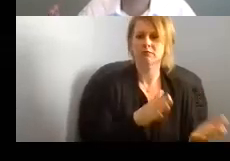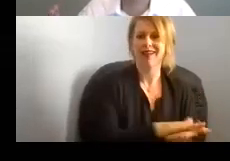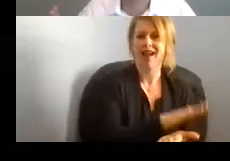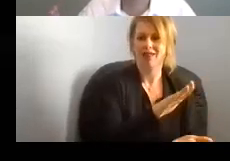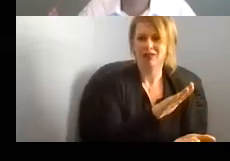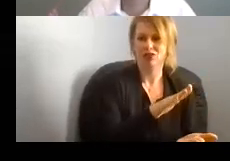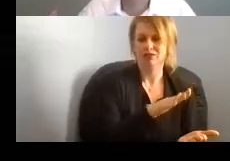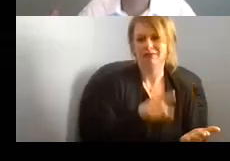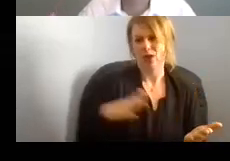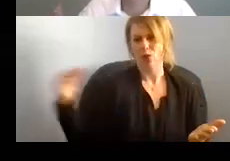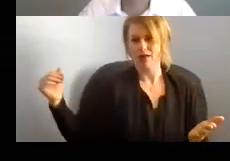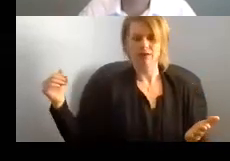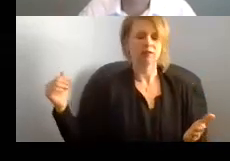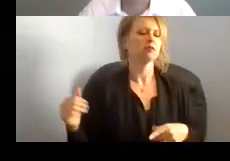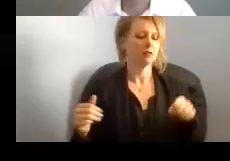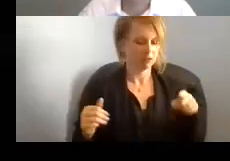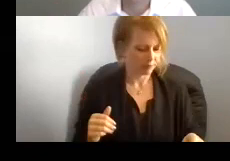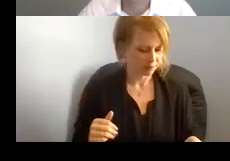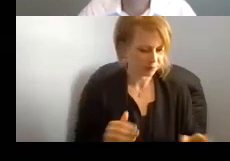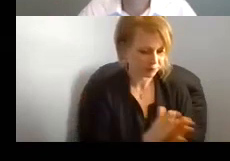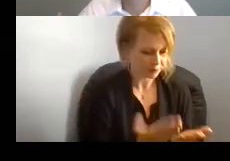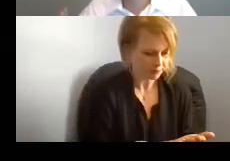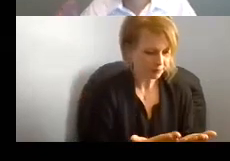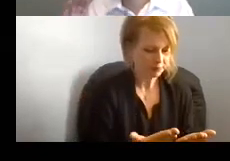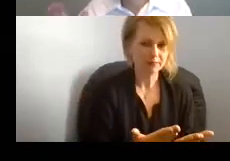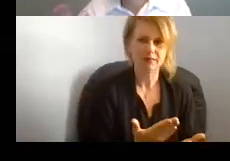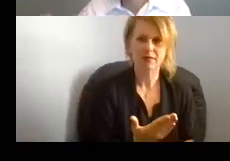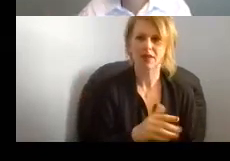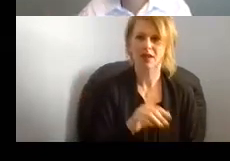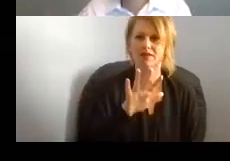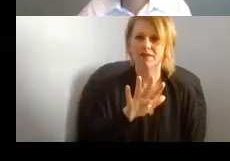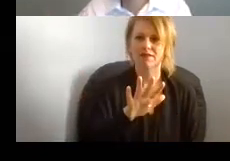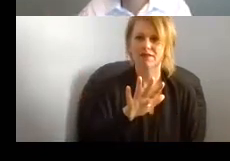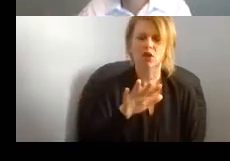bookshelf was Fahrenheit 451. I thought, okay, that’s not a good book